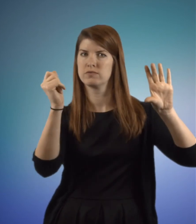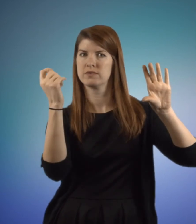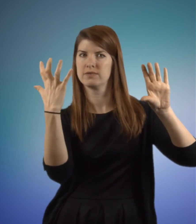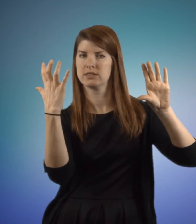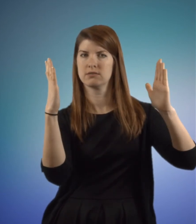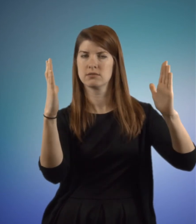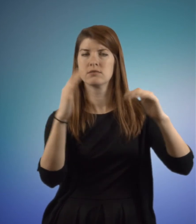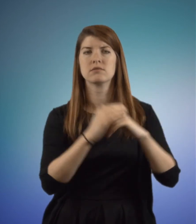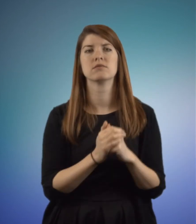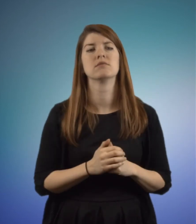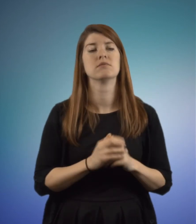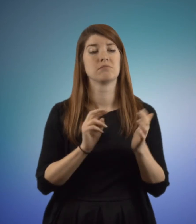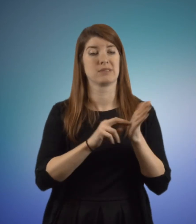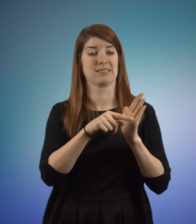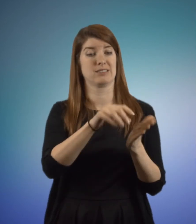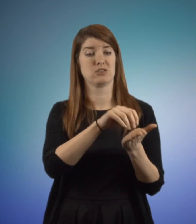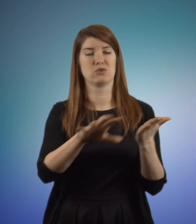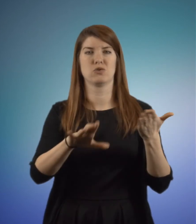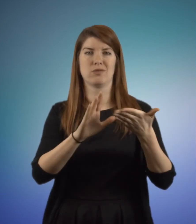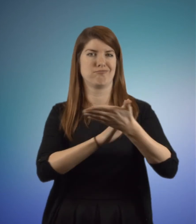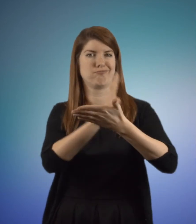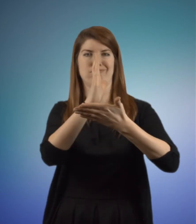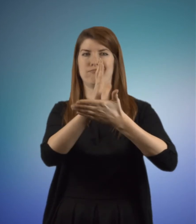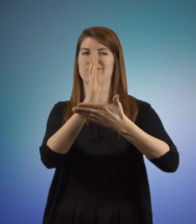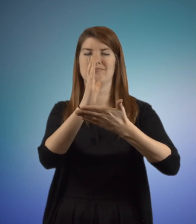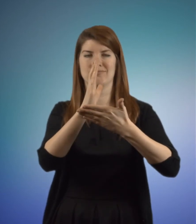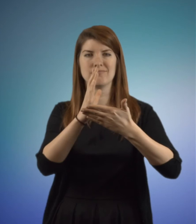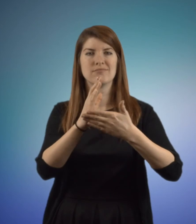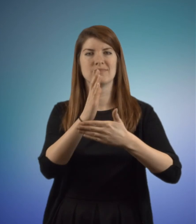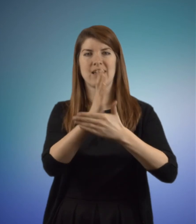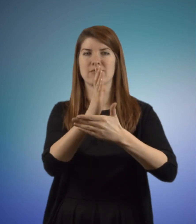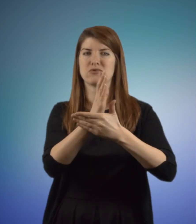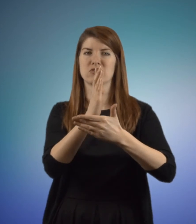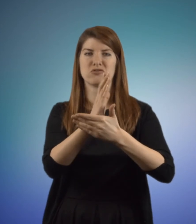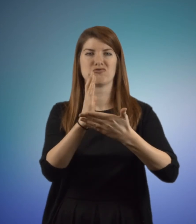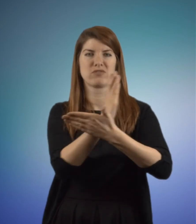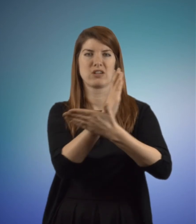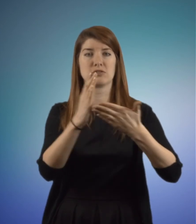which puts the student solidly within the average range, with a standard score of 107.